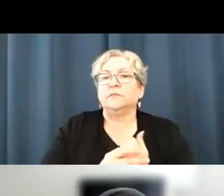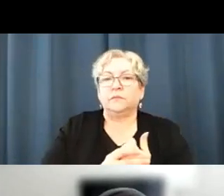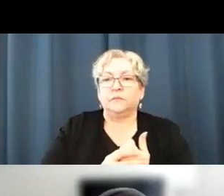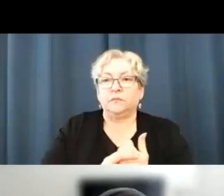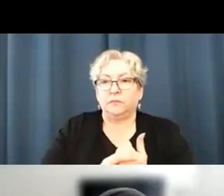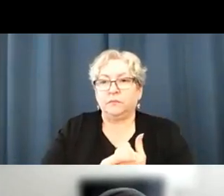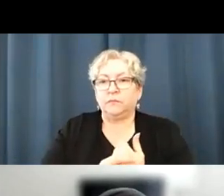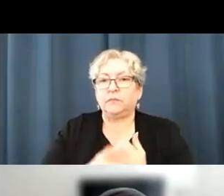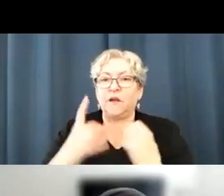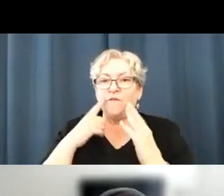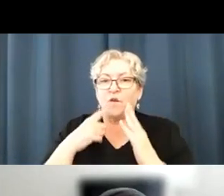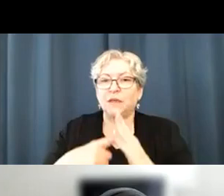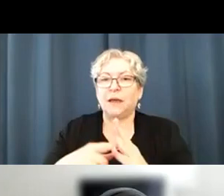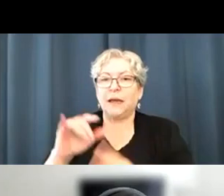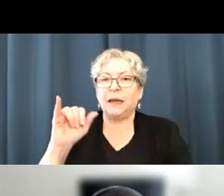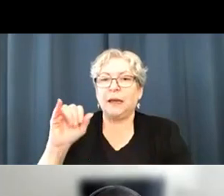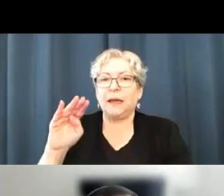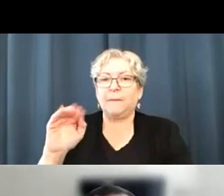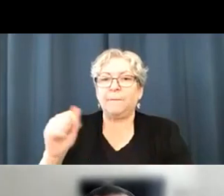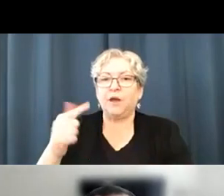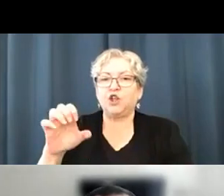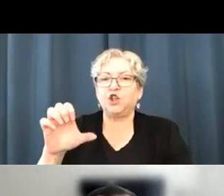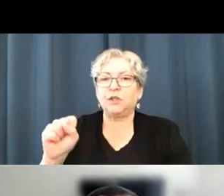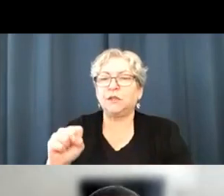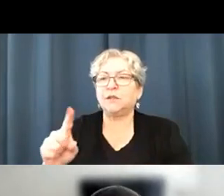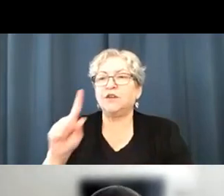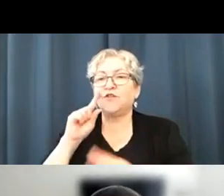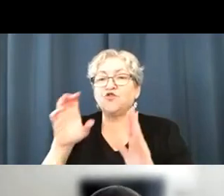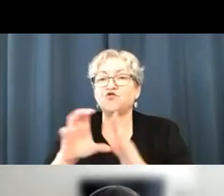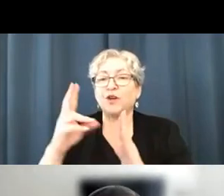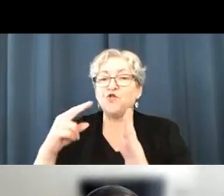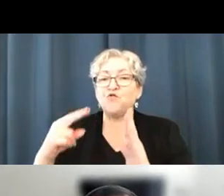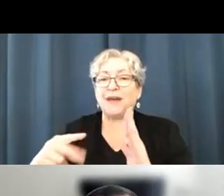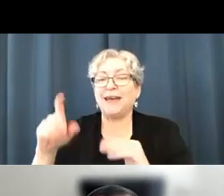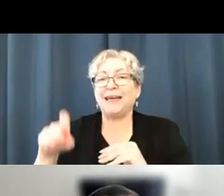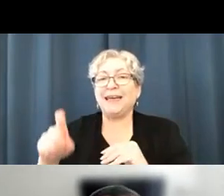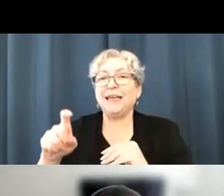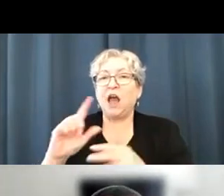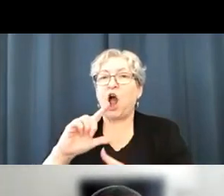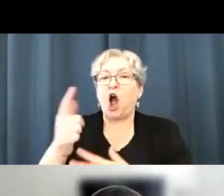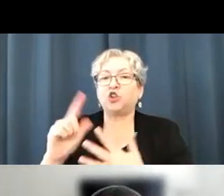So, for example, images, because as you know, screen reader needs an alternative way to describe an image,